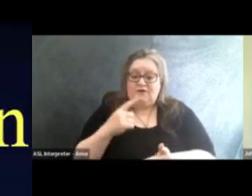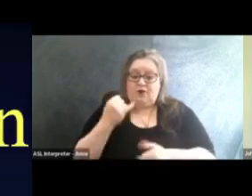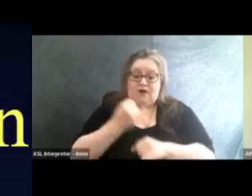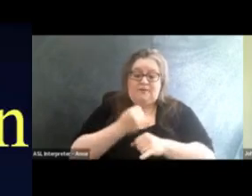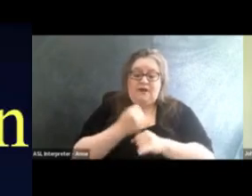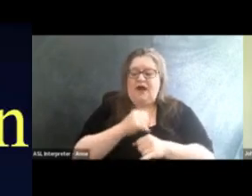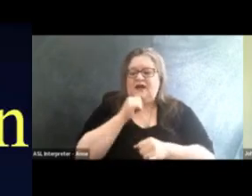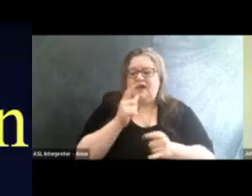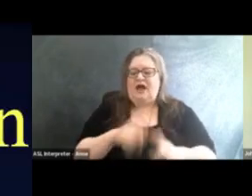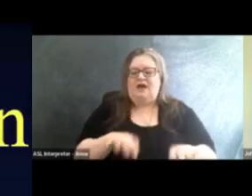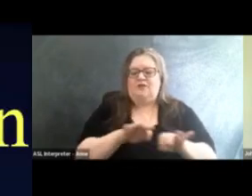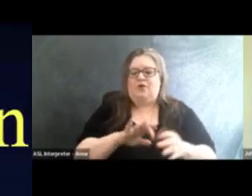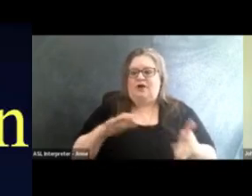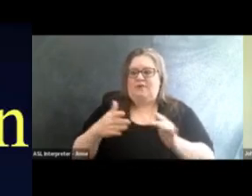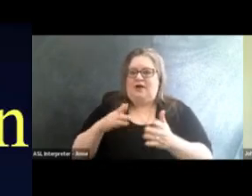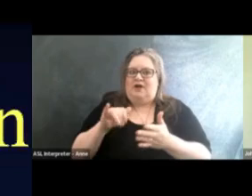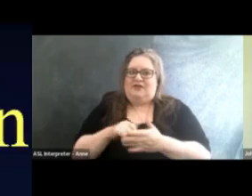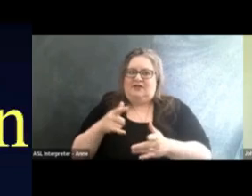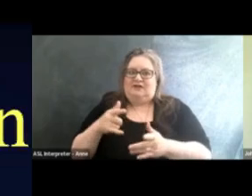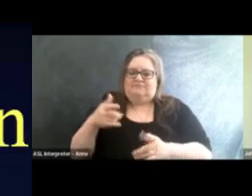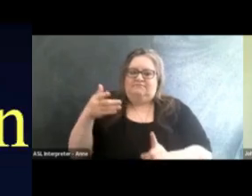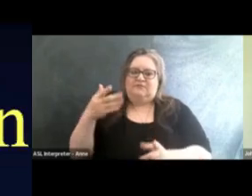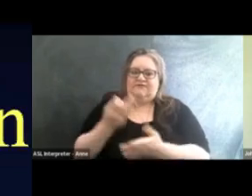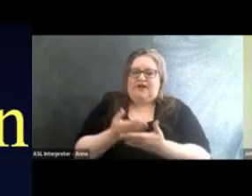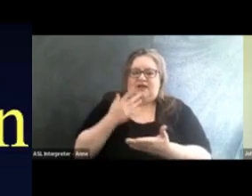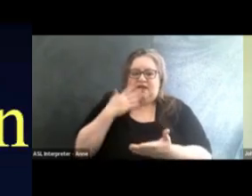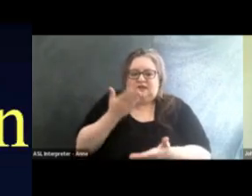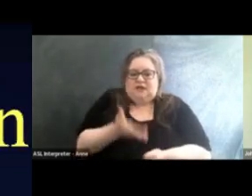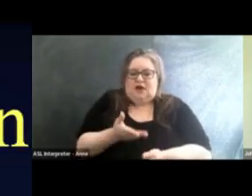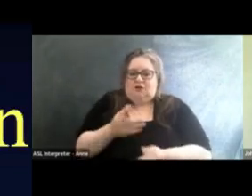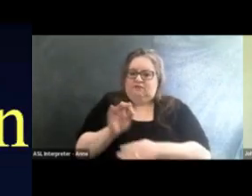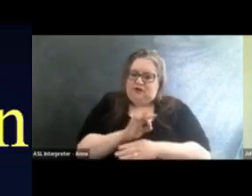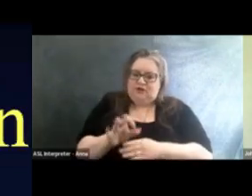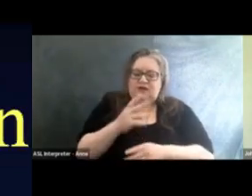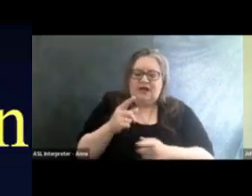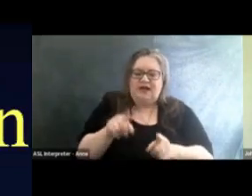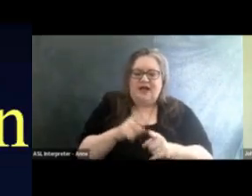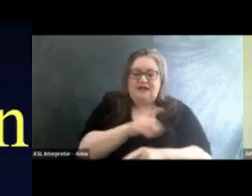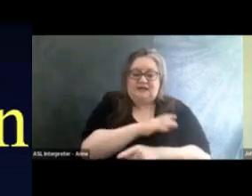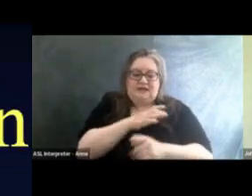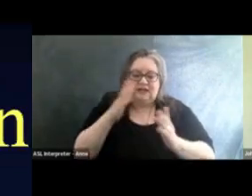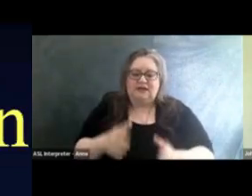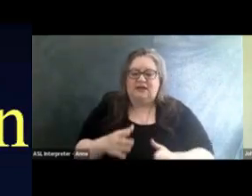important as that it's there, that it's there functionally. And then, of course, as a clinician, what can you do to